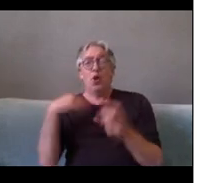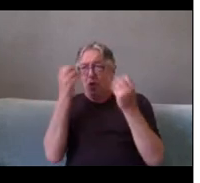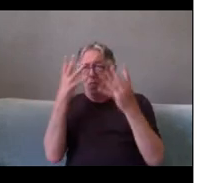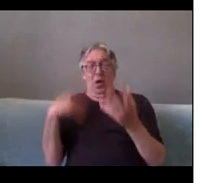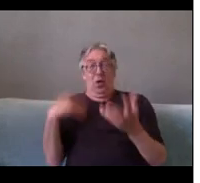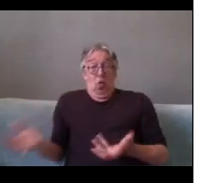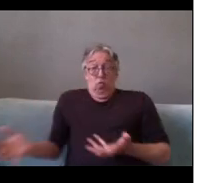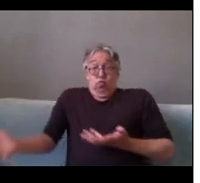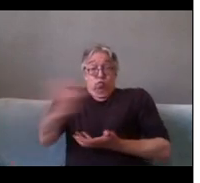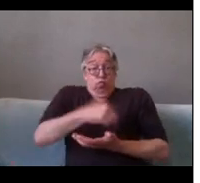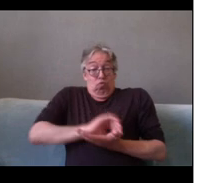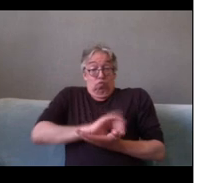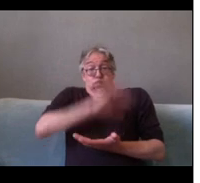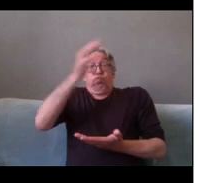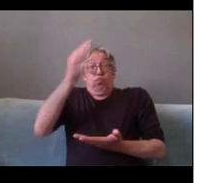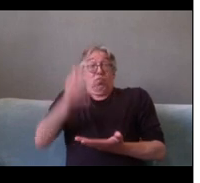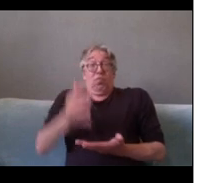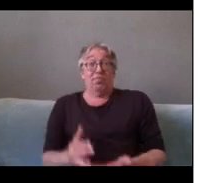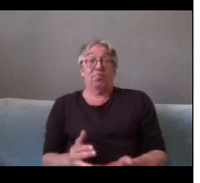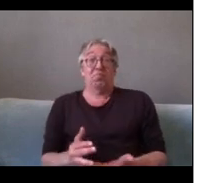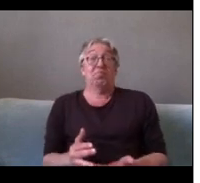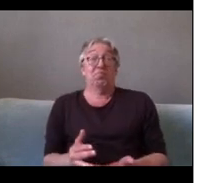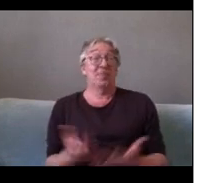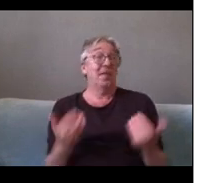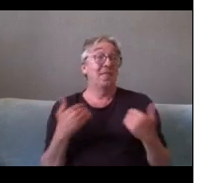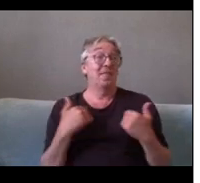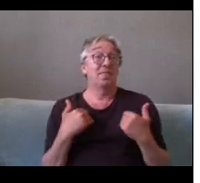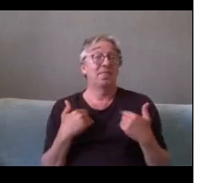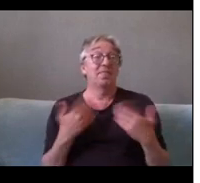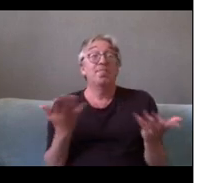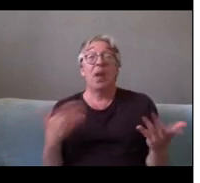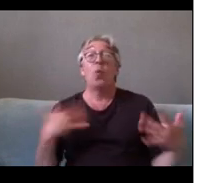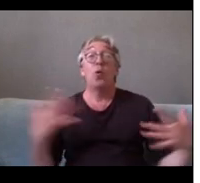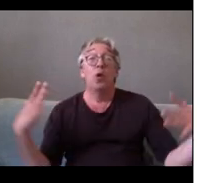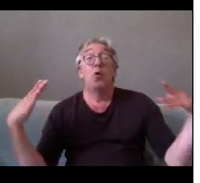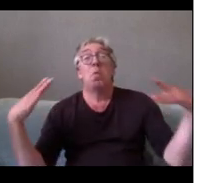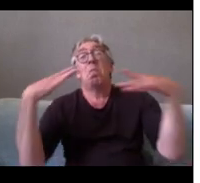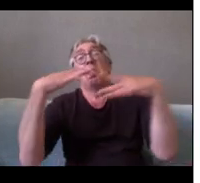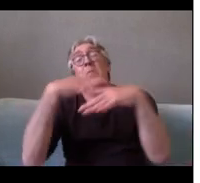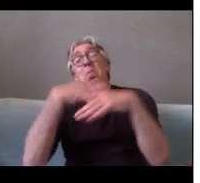So in conclusion, I want to say that take this opportunity